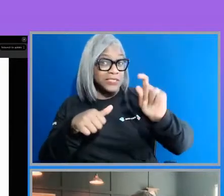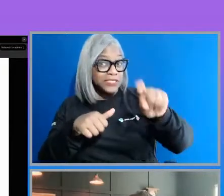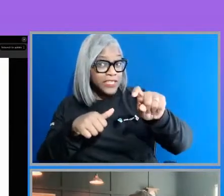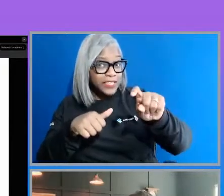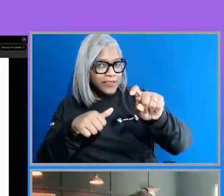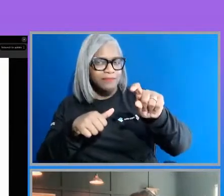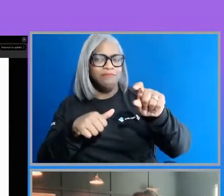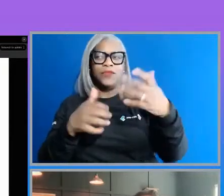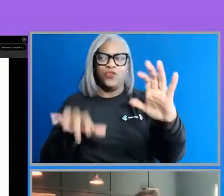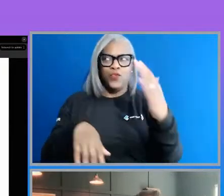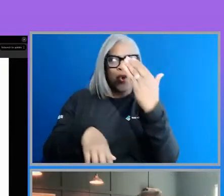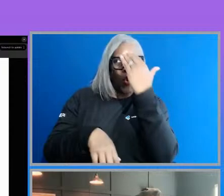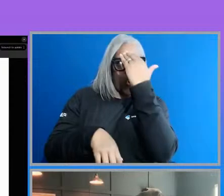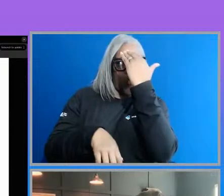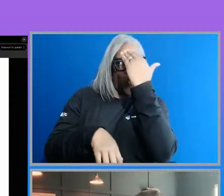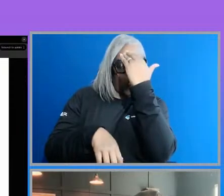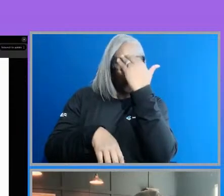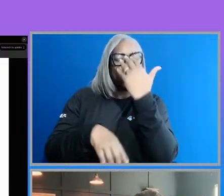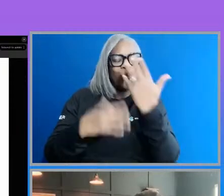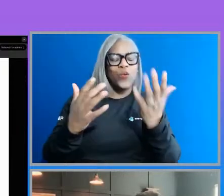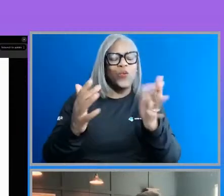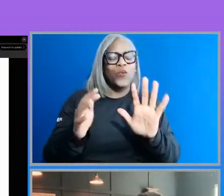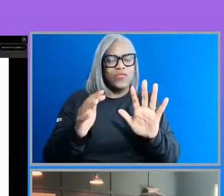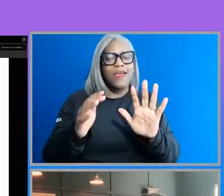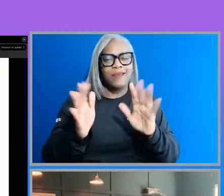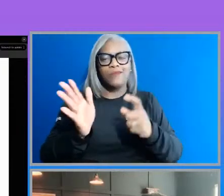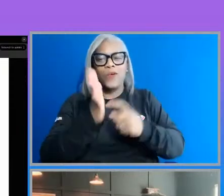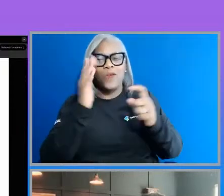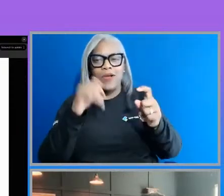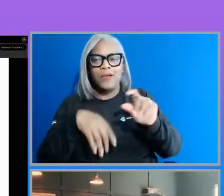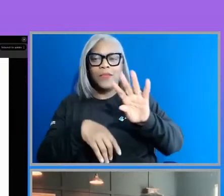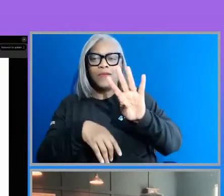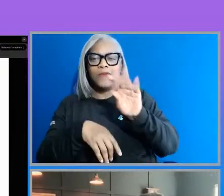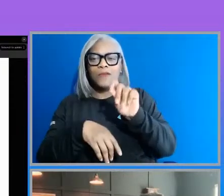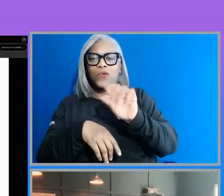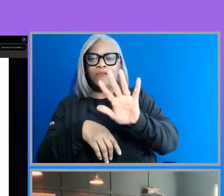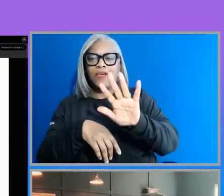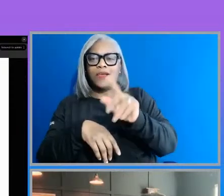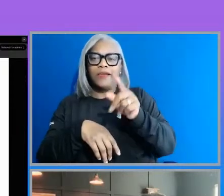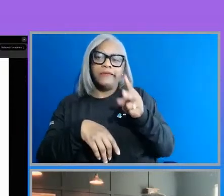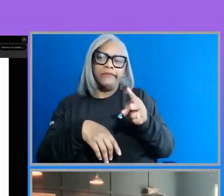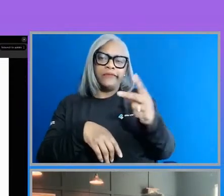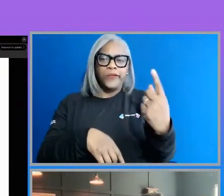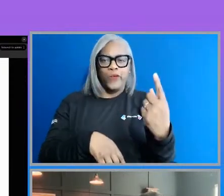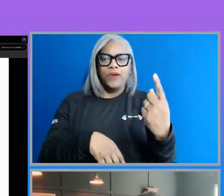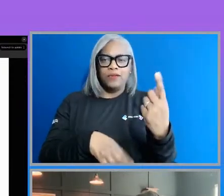needed, you can say the contrast requirement is 4.5 to 1. So I